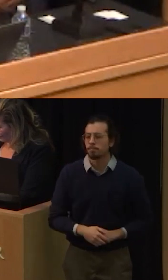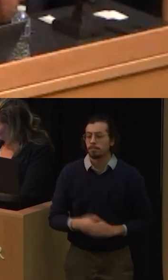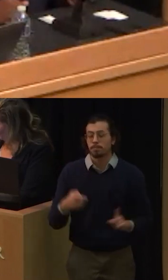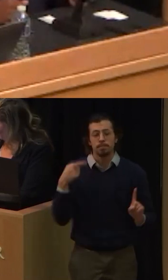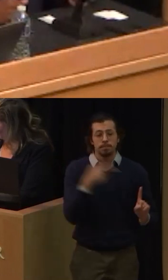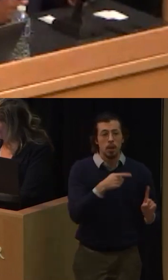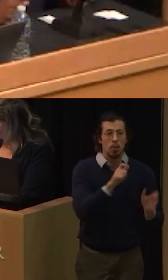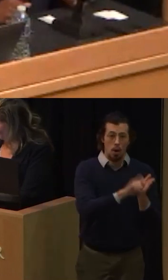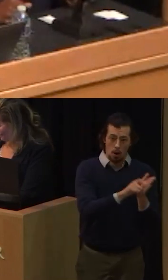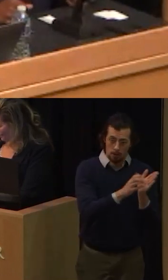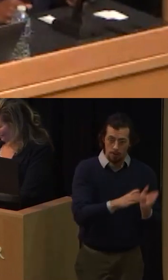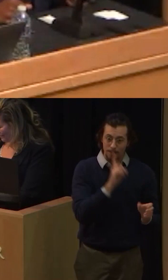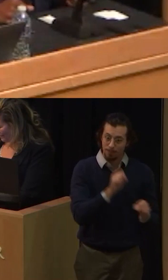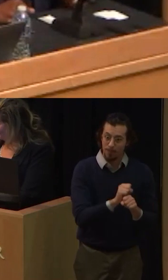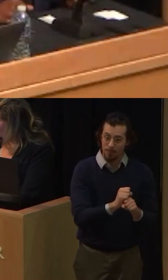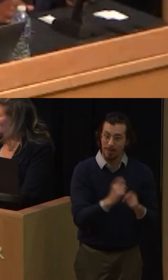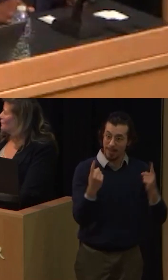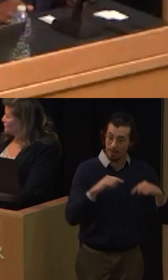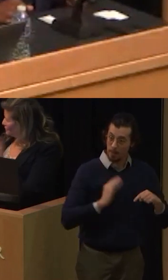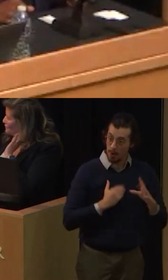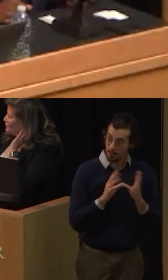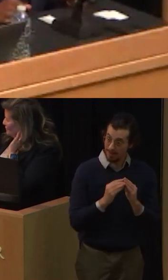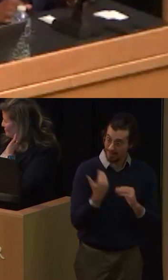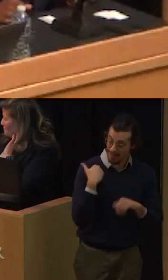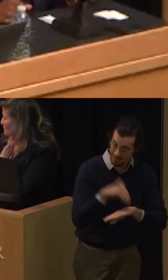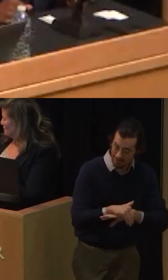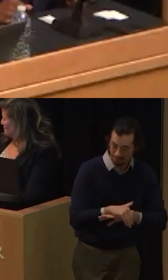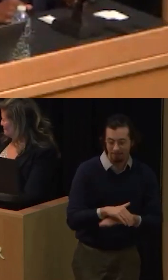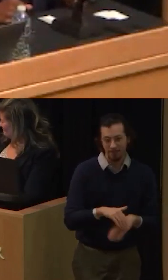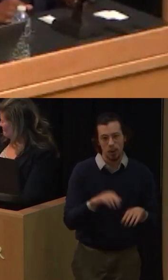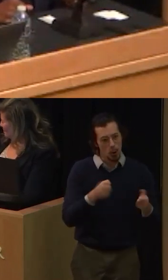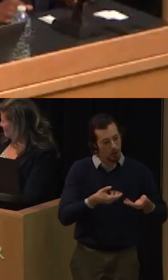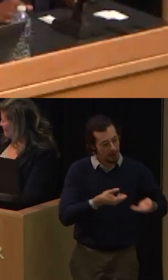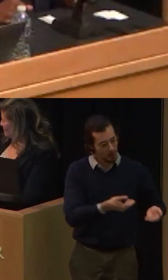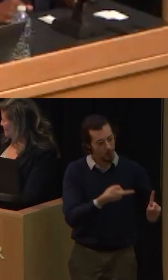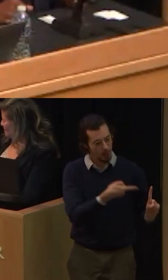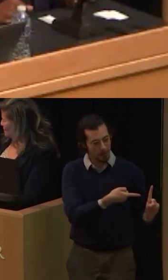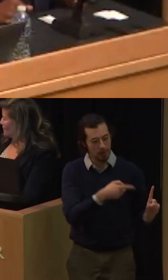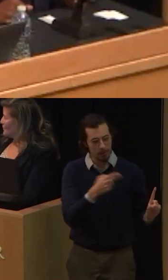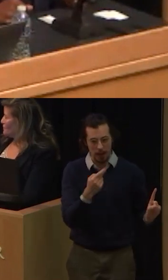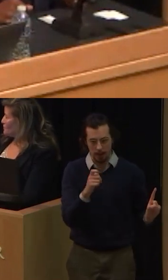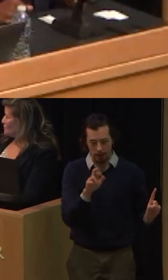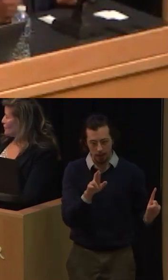at the community foundation last night, had the good fortune to introduce her in a session that we did